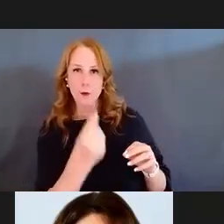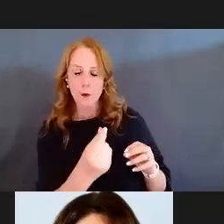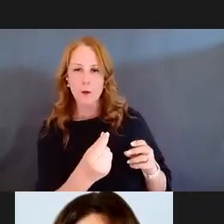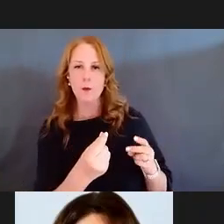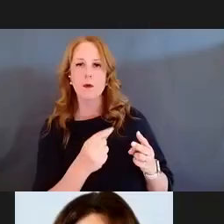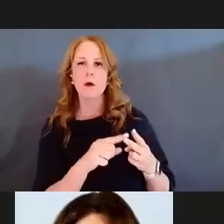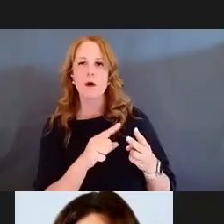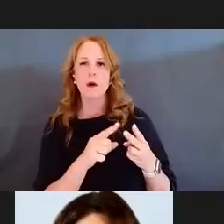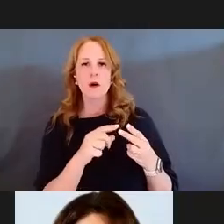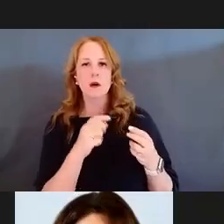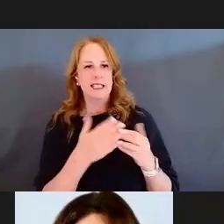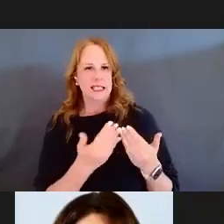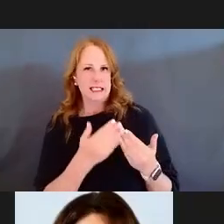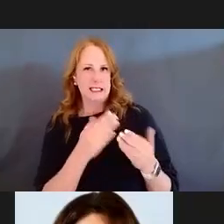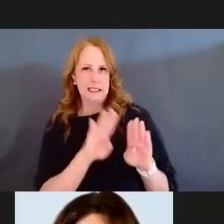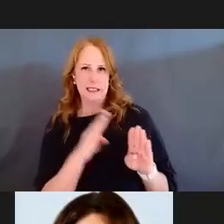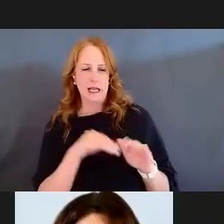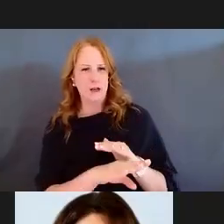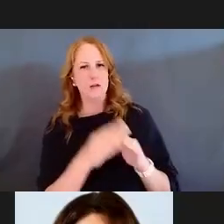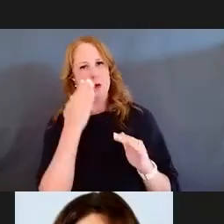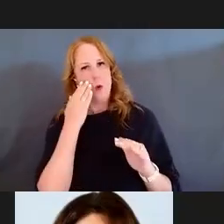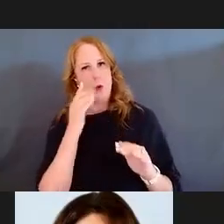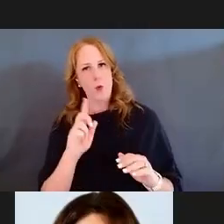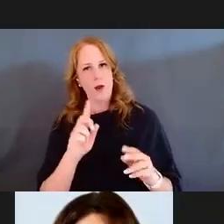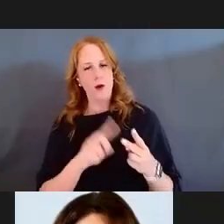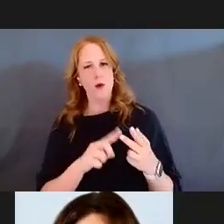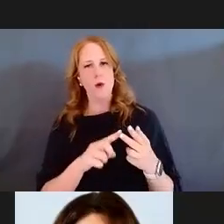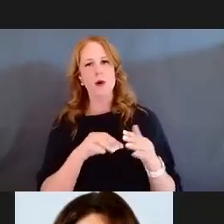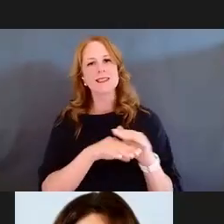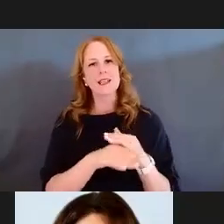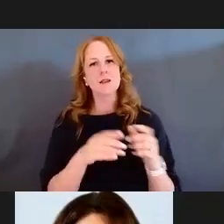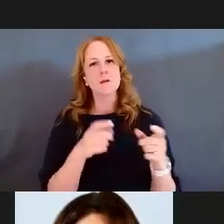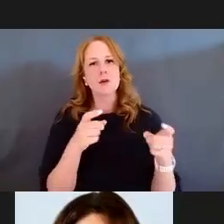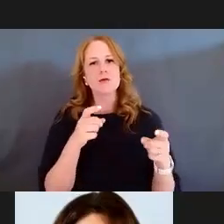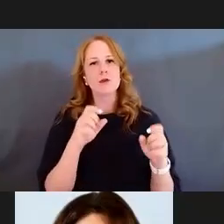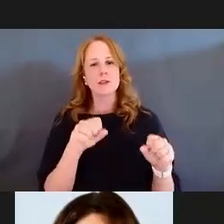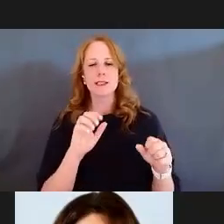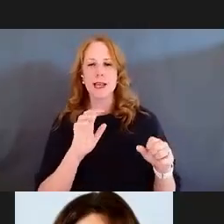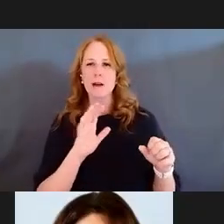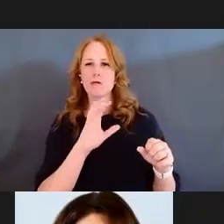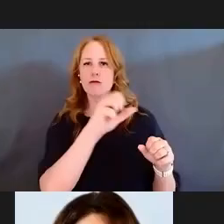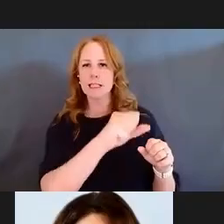entrance when people arrive or you know accessible controls within reach. Um these can replace things